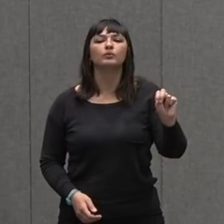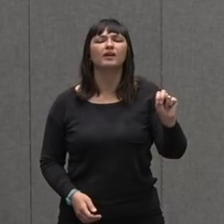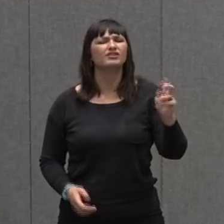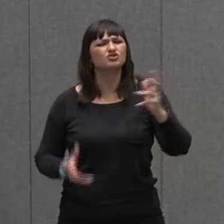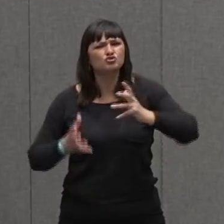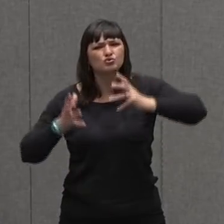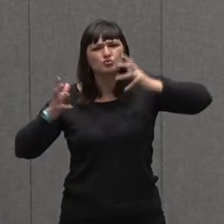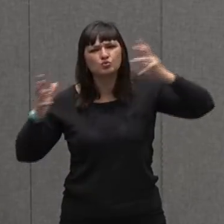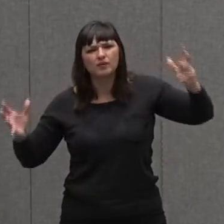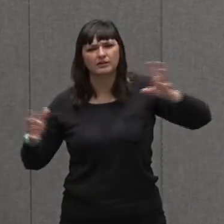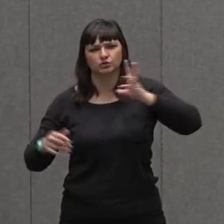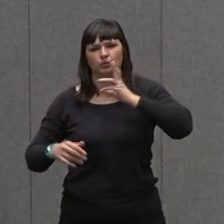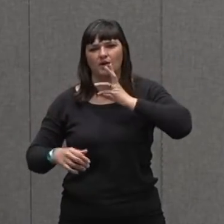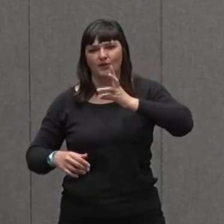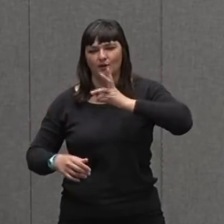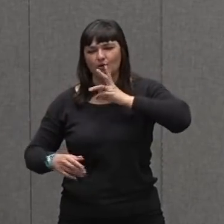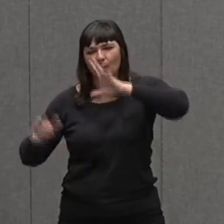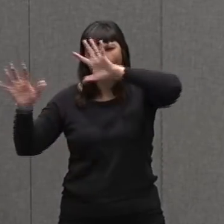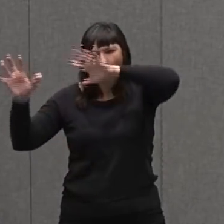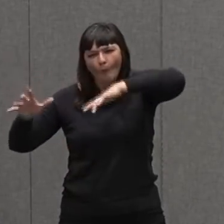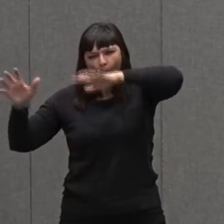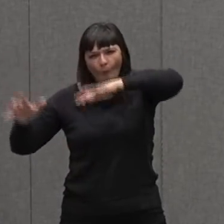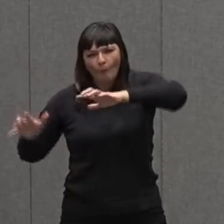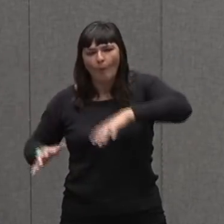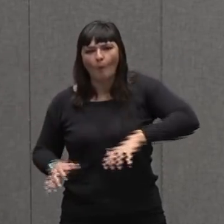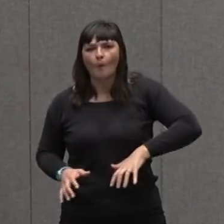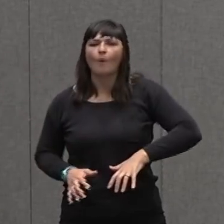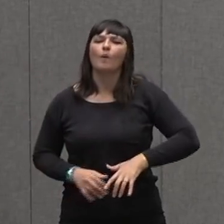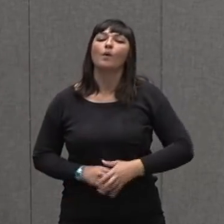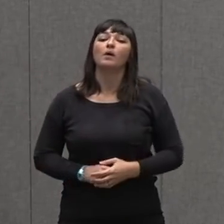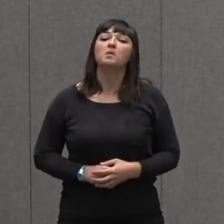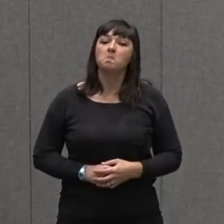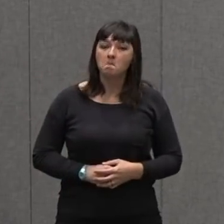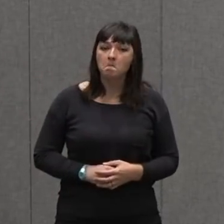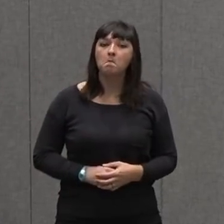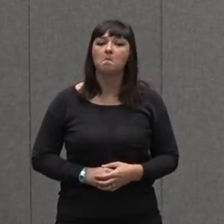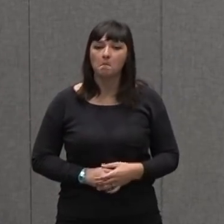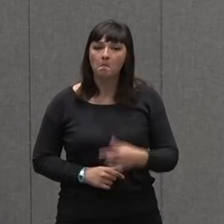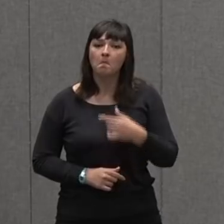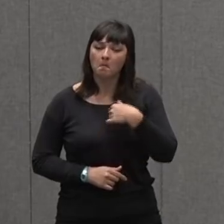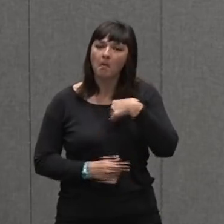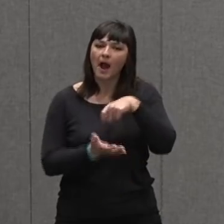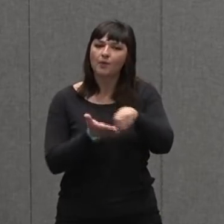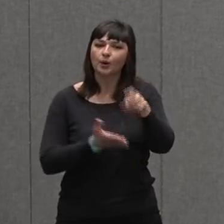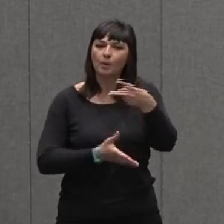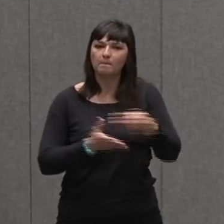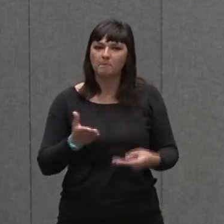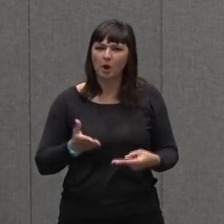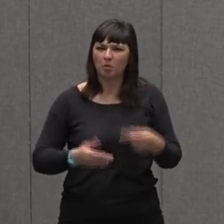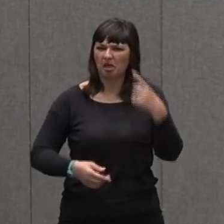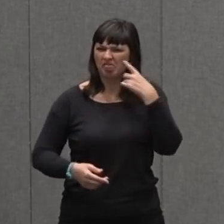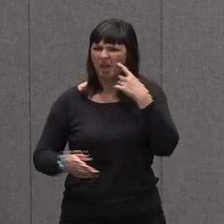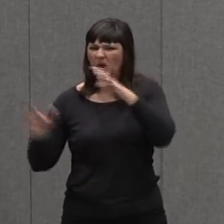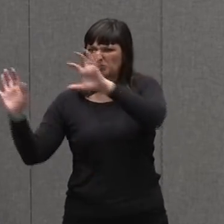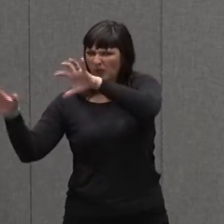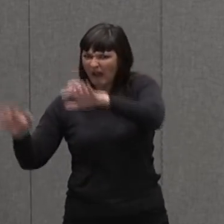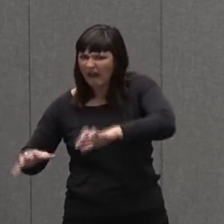So I added antonyms today just because monsoon was so interesting. So friends, the last box I'm going to have you